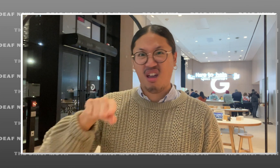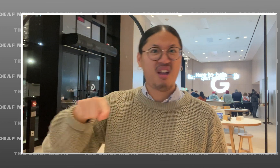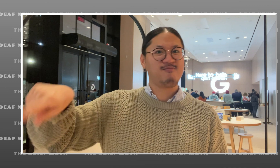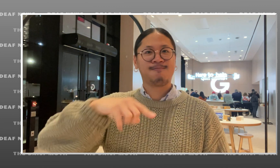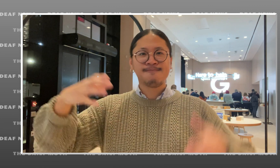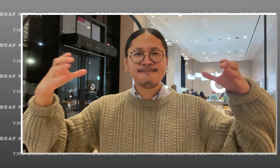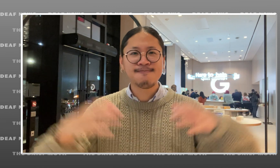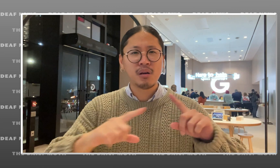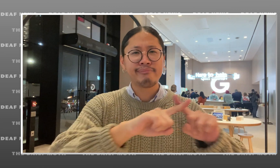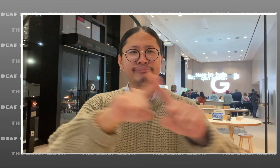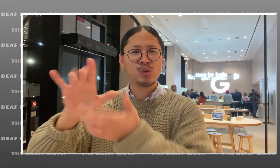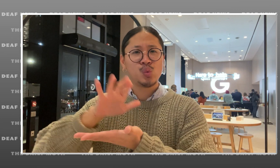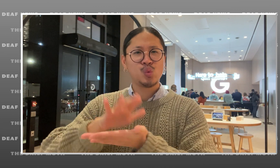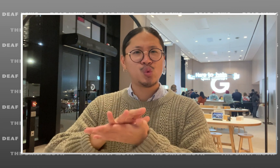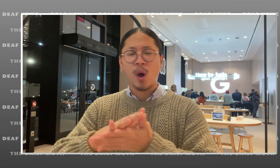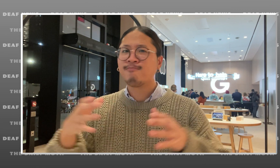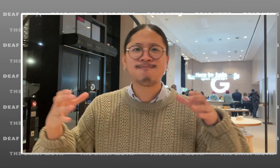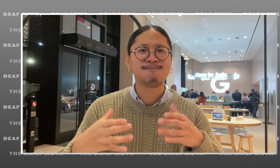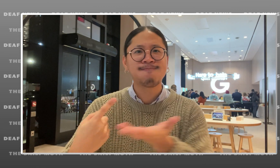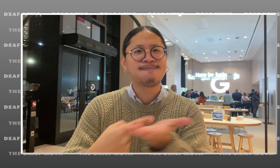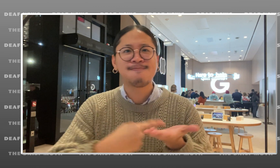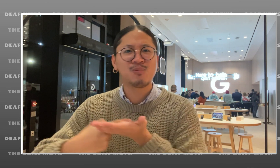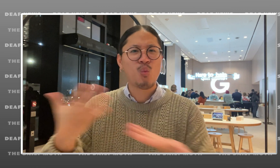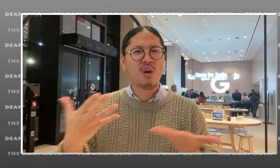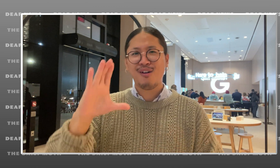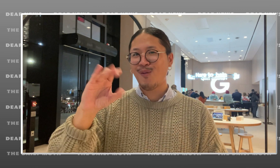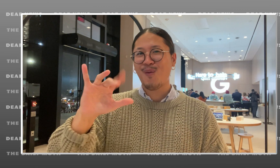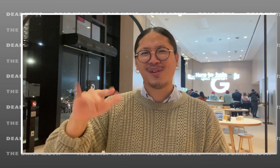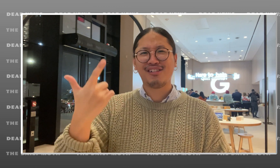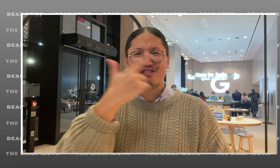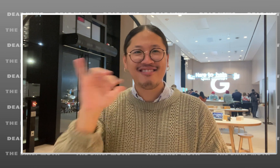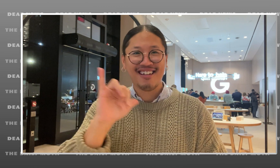It is a collaboration with several deaf schools to talk about what coding looks like.